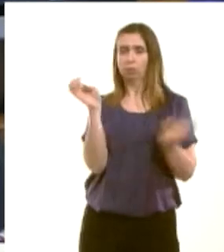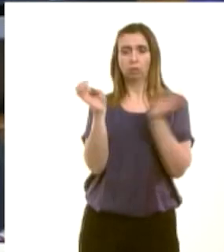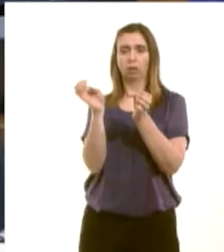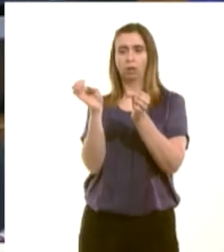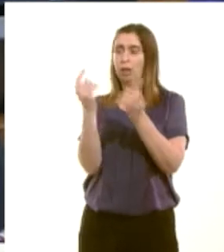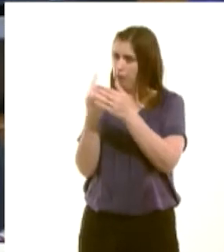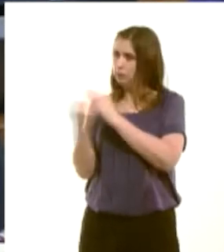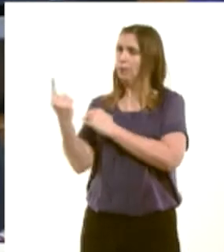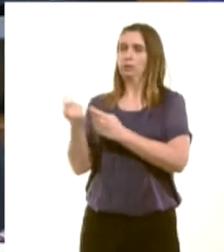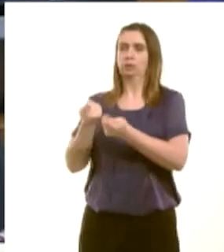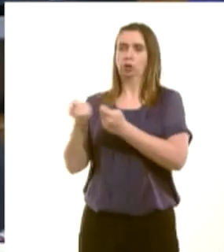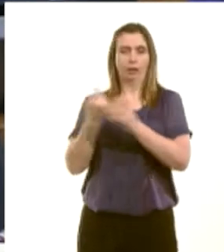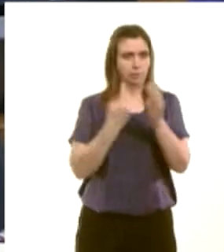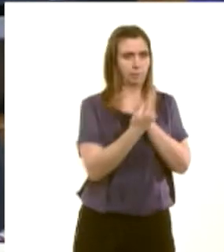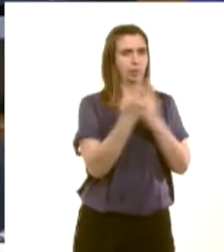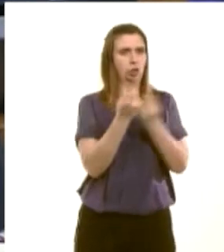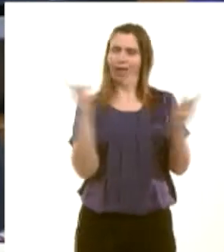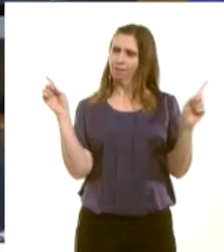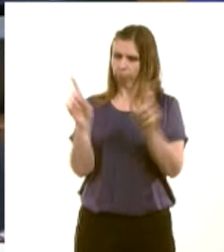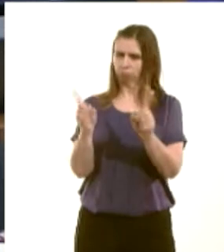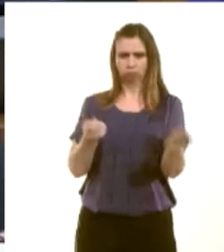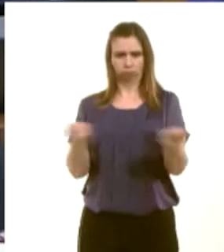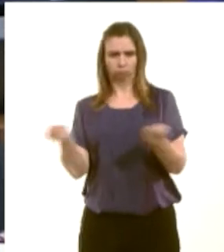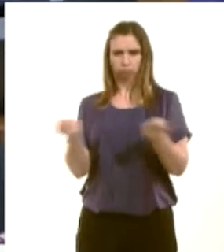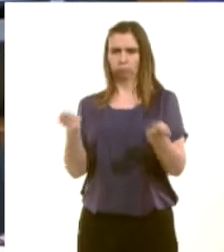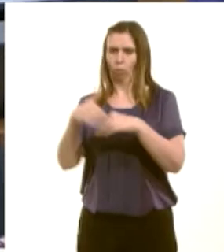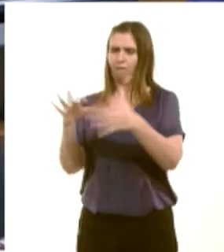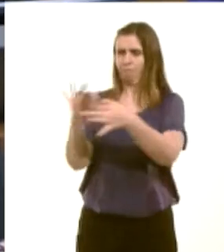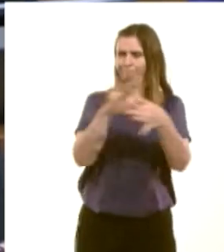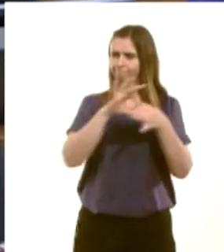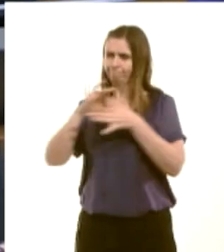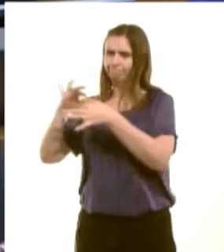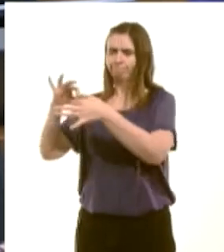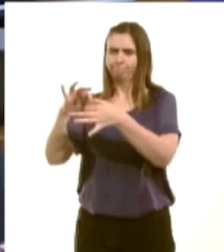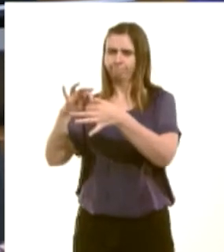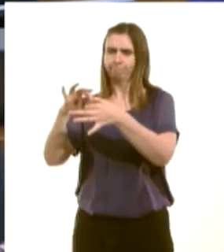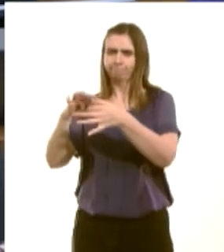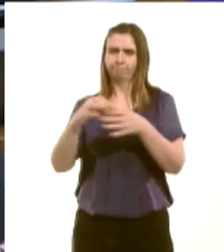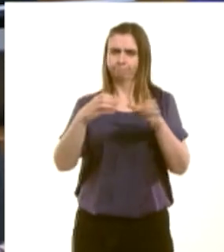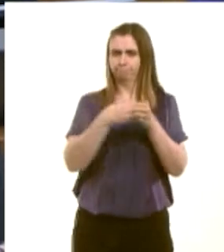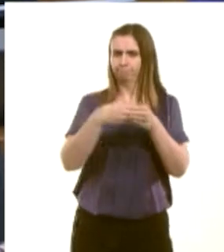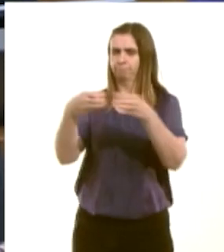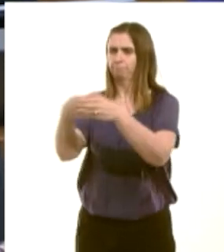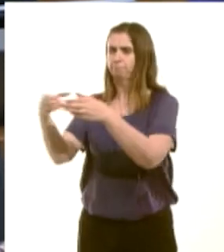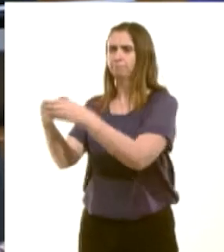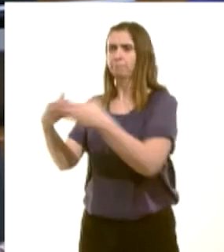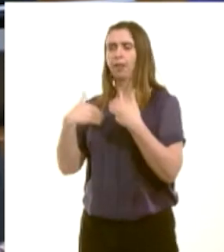ymddiriedolaeth ambiwlans. Rwyín siwr y bydd y Gweinidog yn parhau i sicrhau bod Aelodau